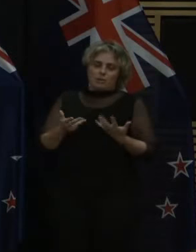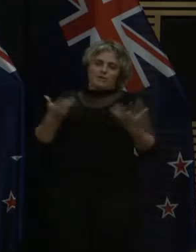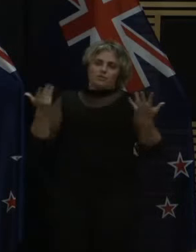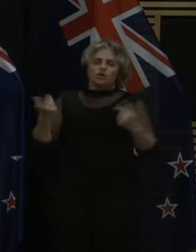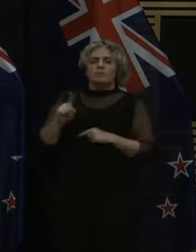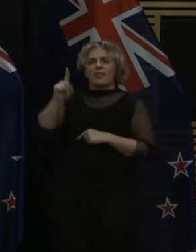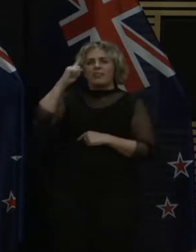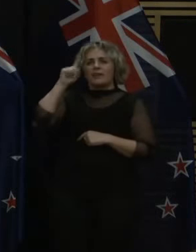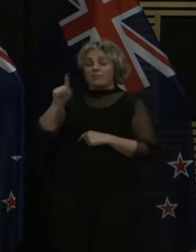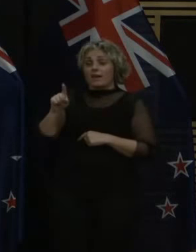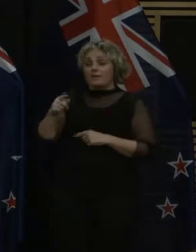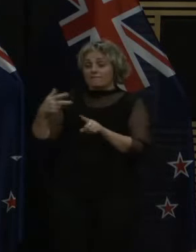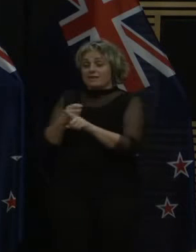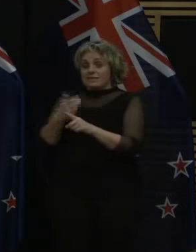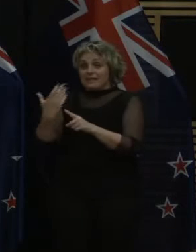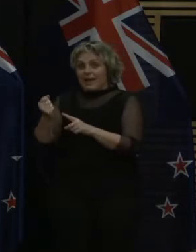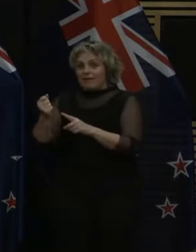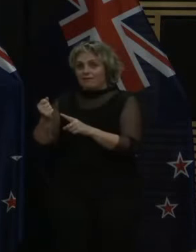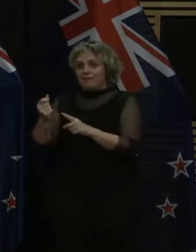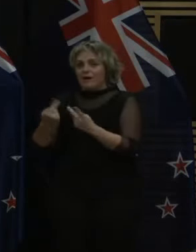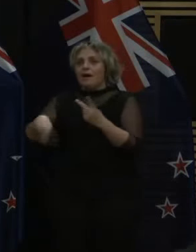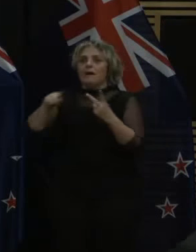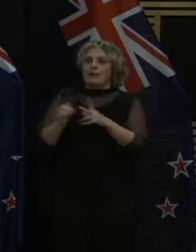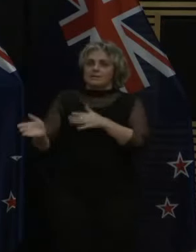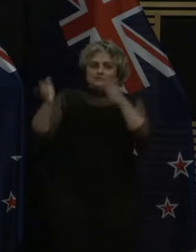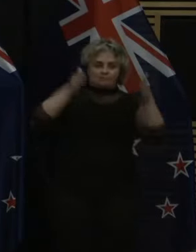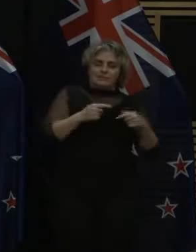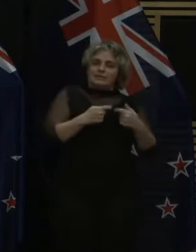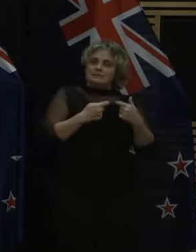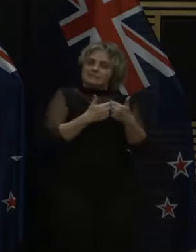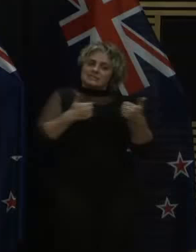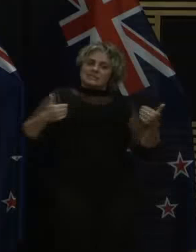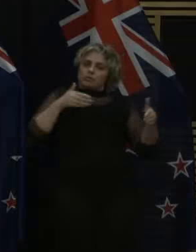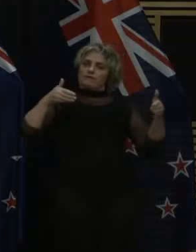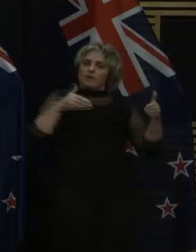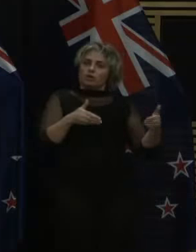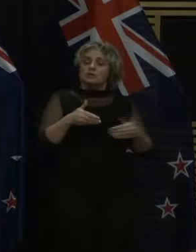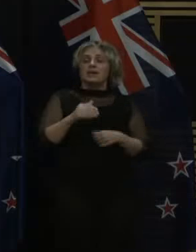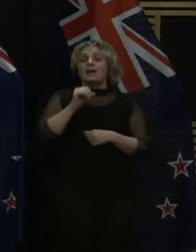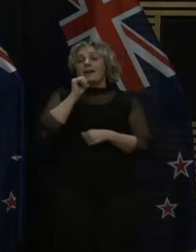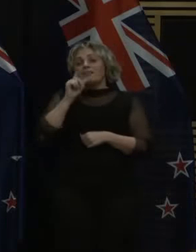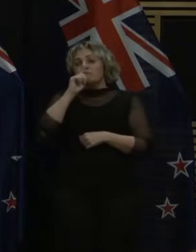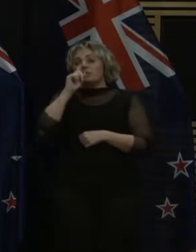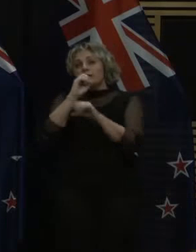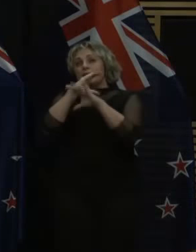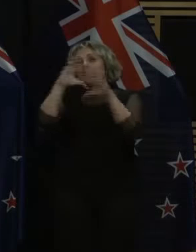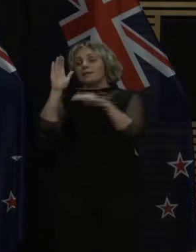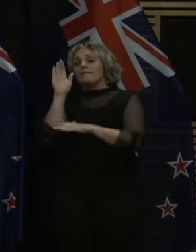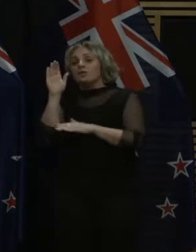We are working on the vaccination framework as we speak but think of them as two